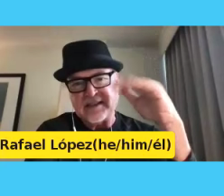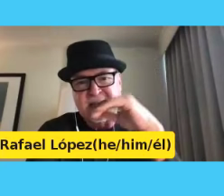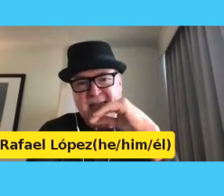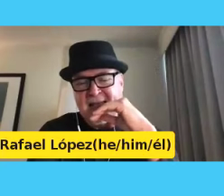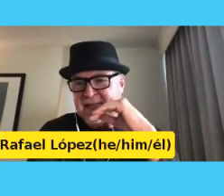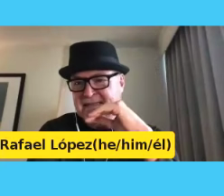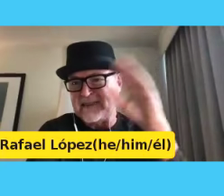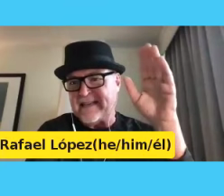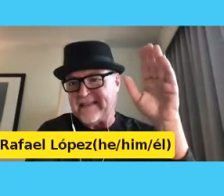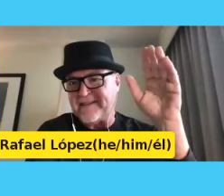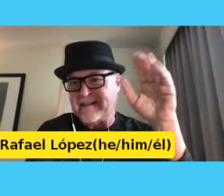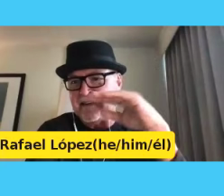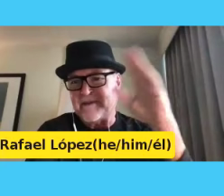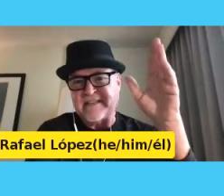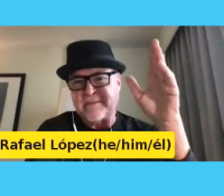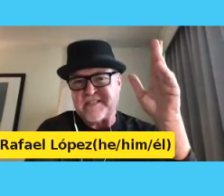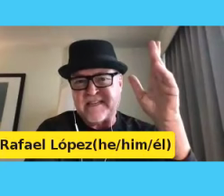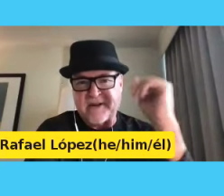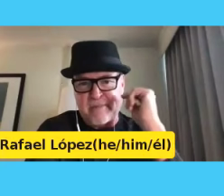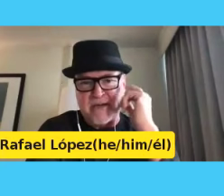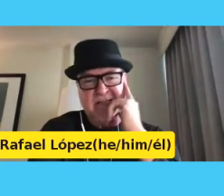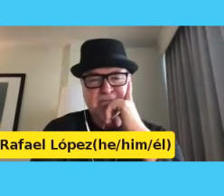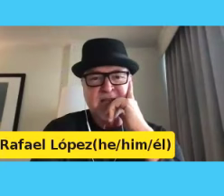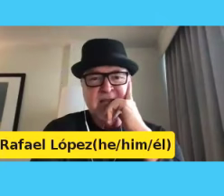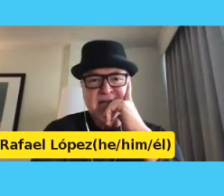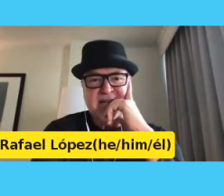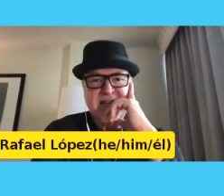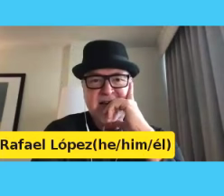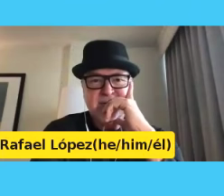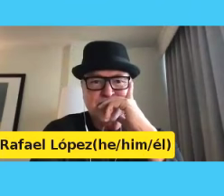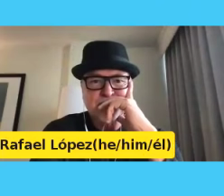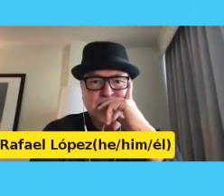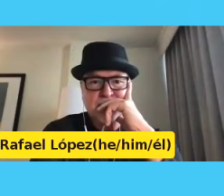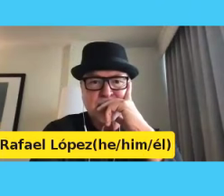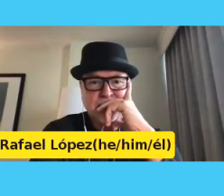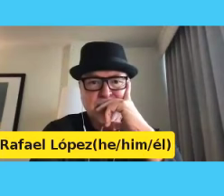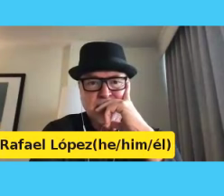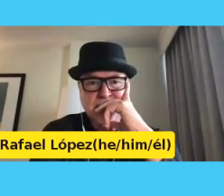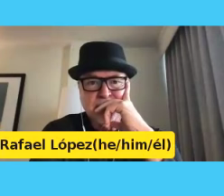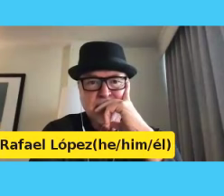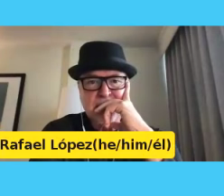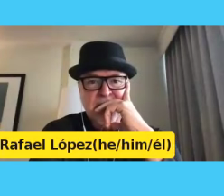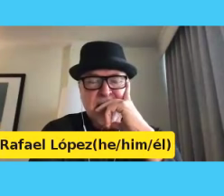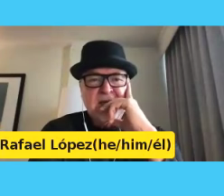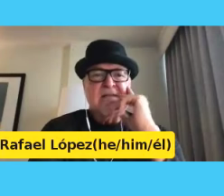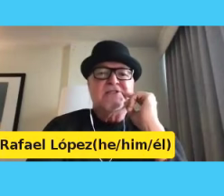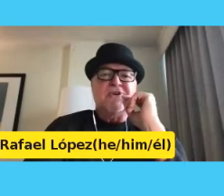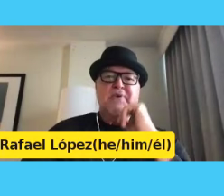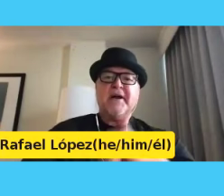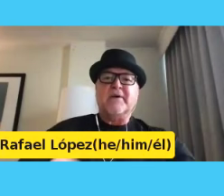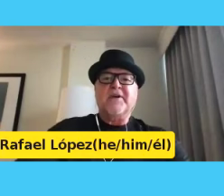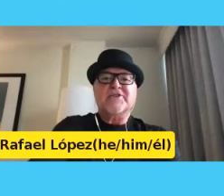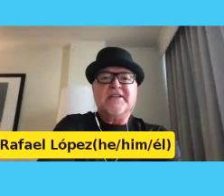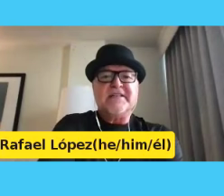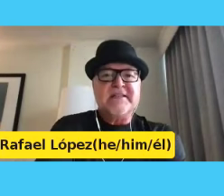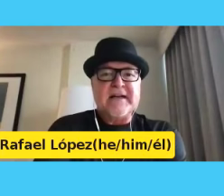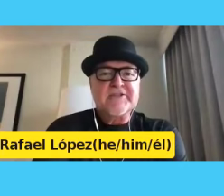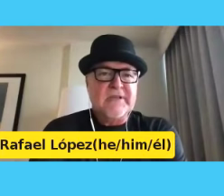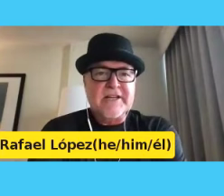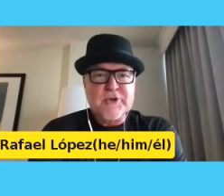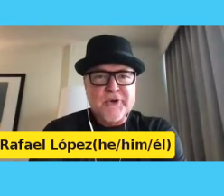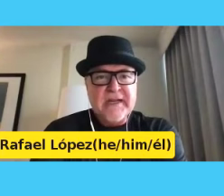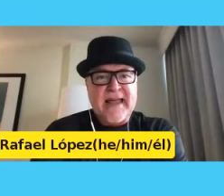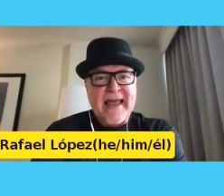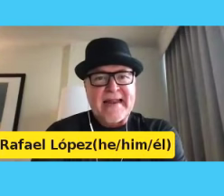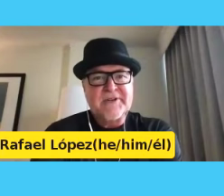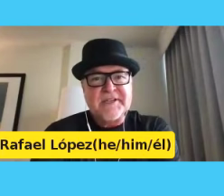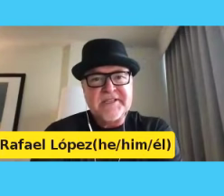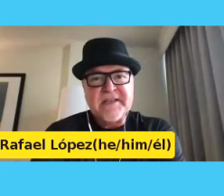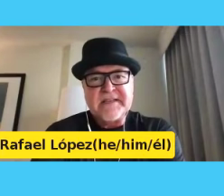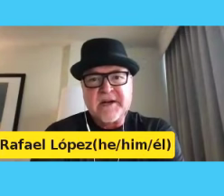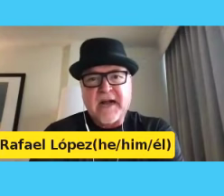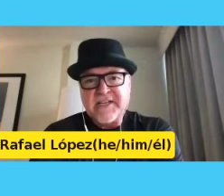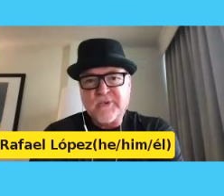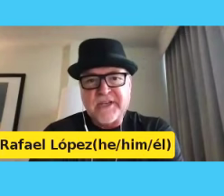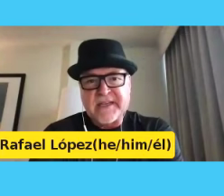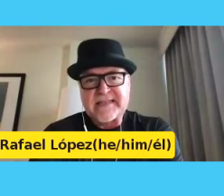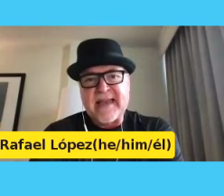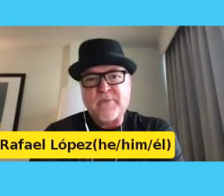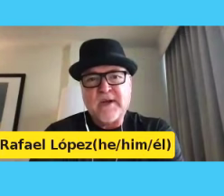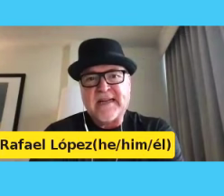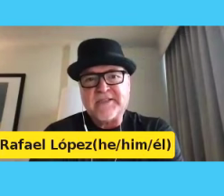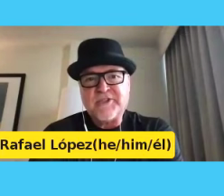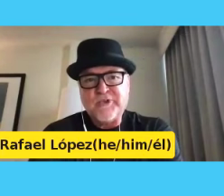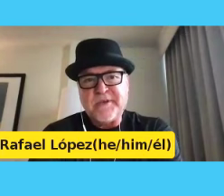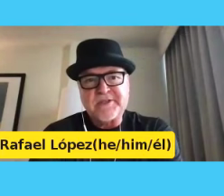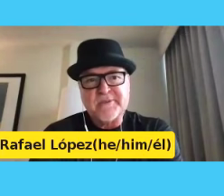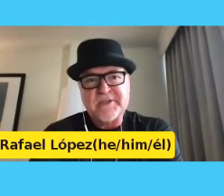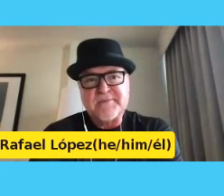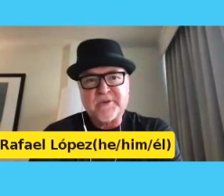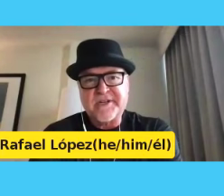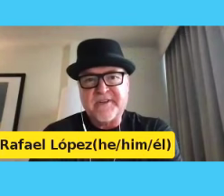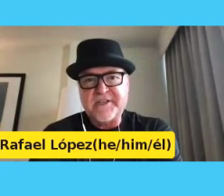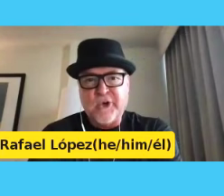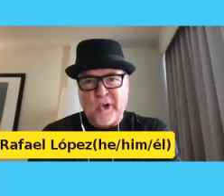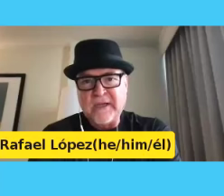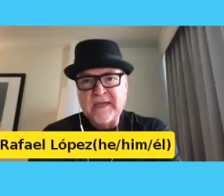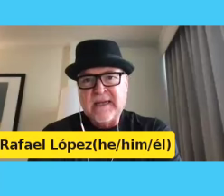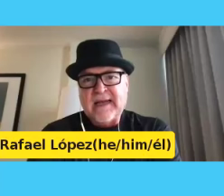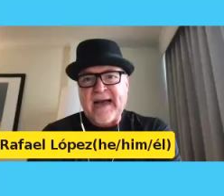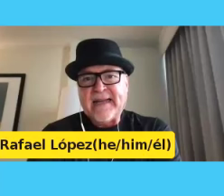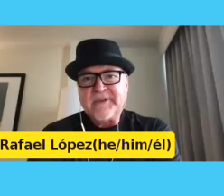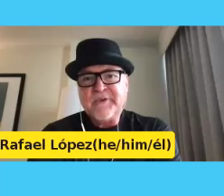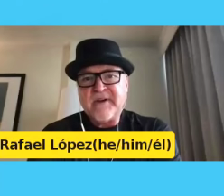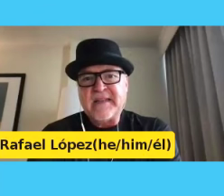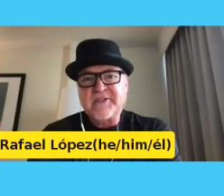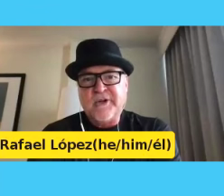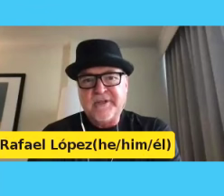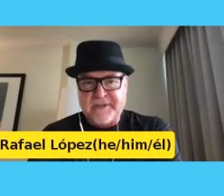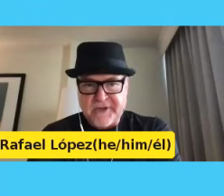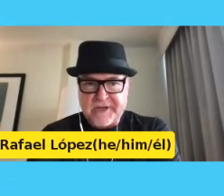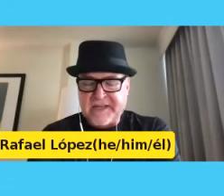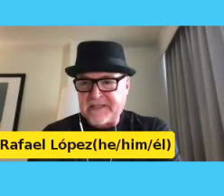have more control, I teach them how to do it. I learn very quickly, I say keep the lines very close together, try not to go over the line. Because we're using a specific paint, I'll tell you more about the paint later, if there's mistakes you don't have to panic, make it dry